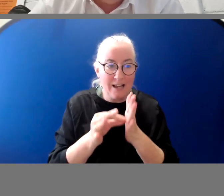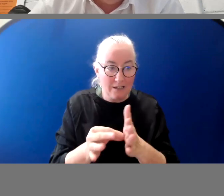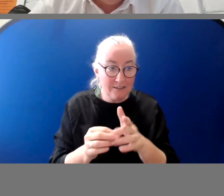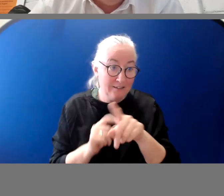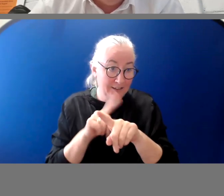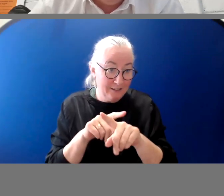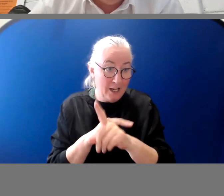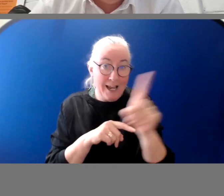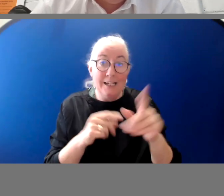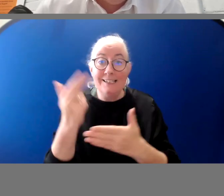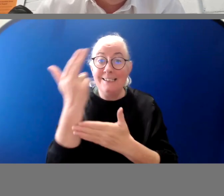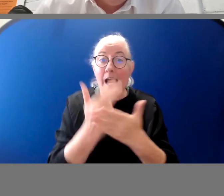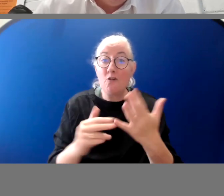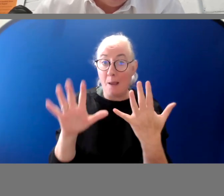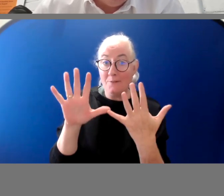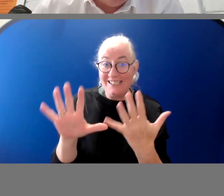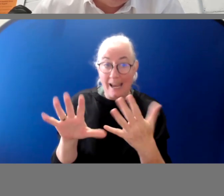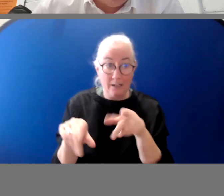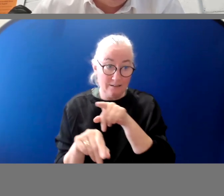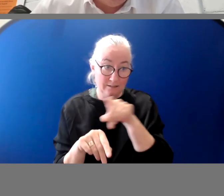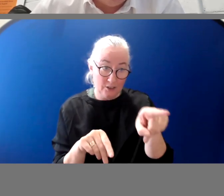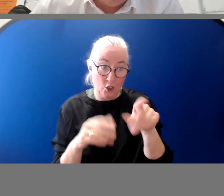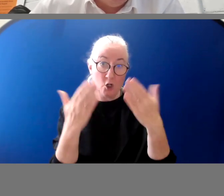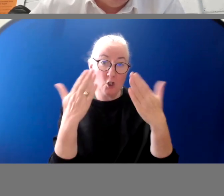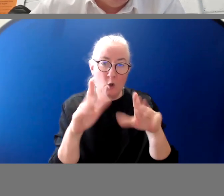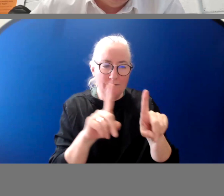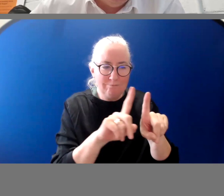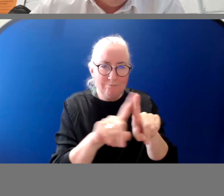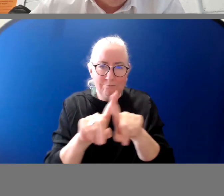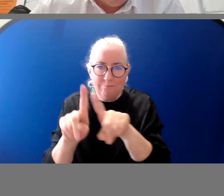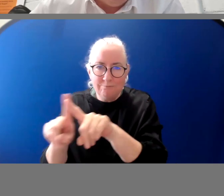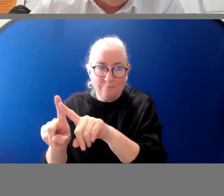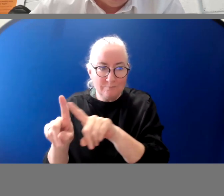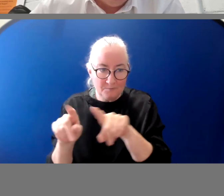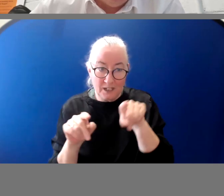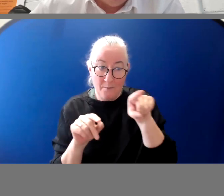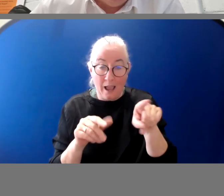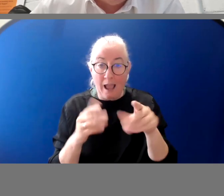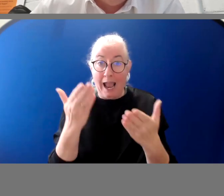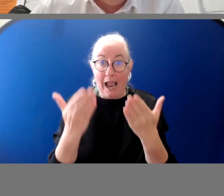because it indicates it indicates a number of things including the effect how to measure